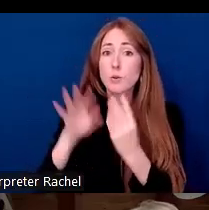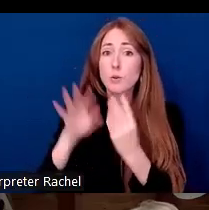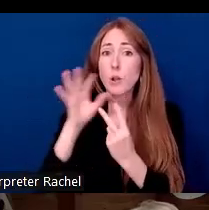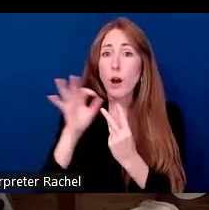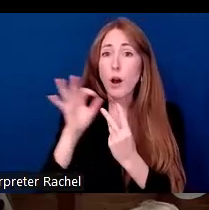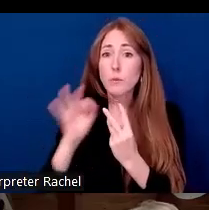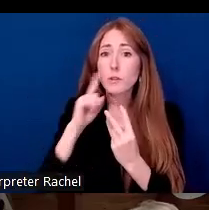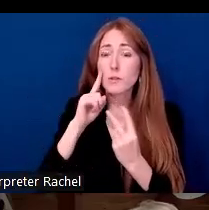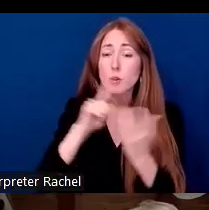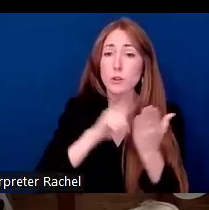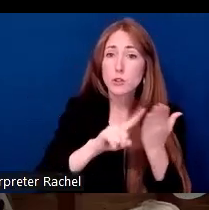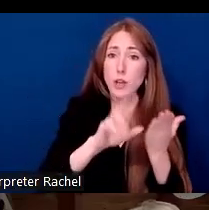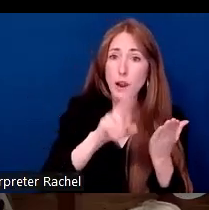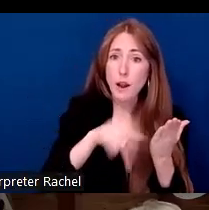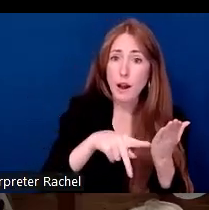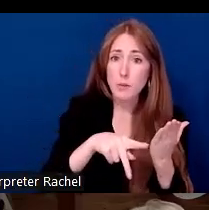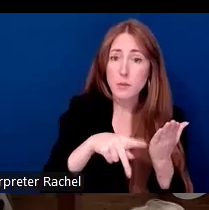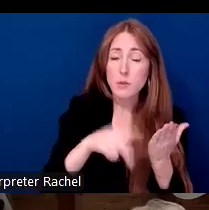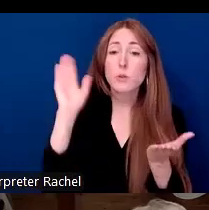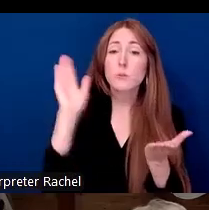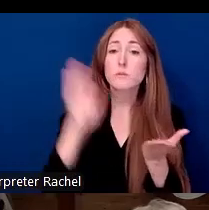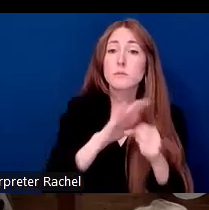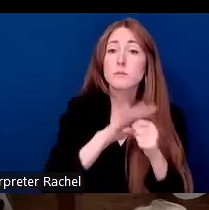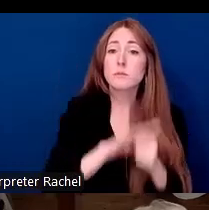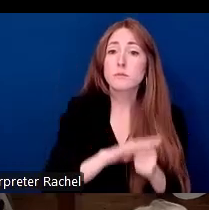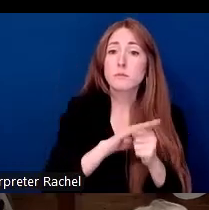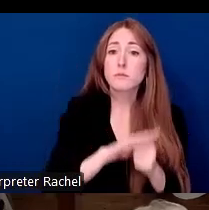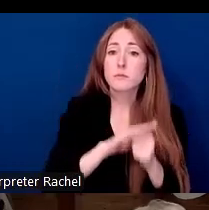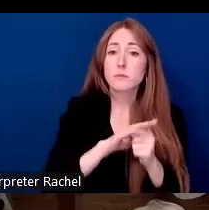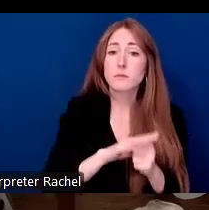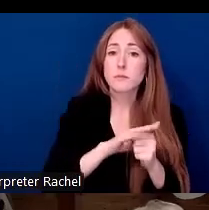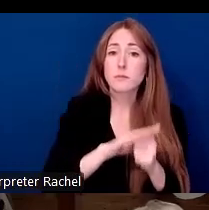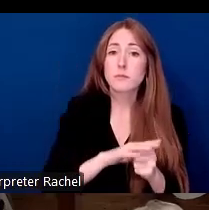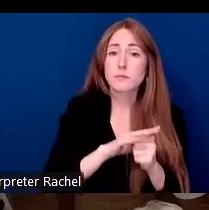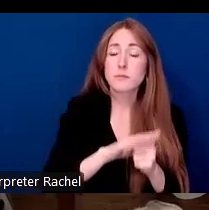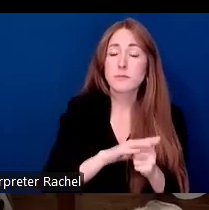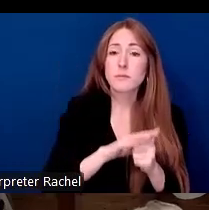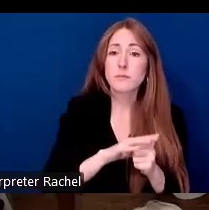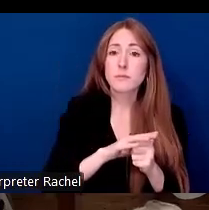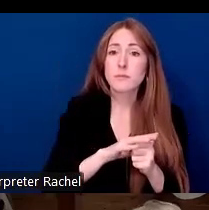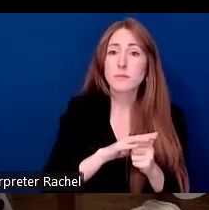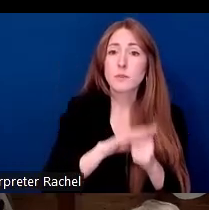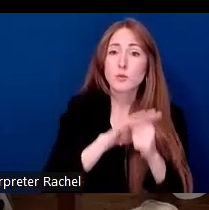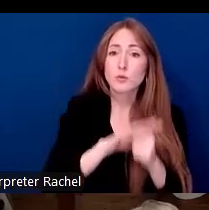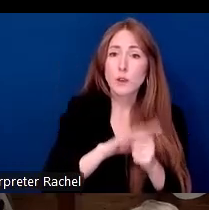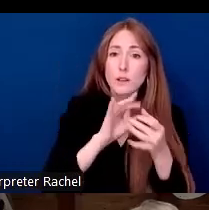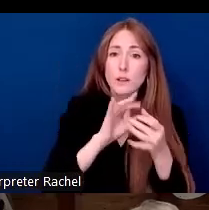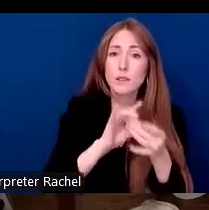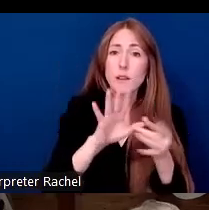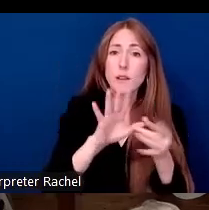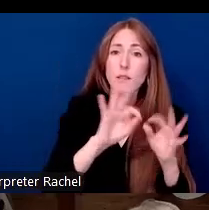and their families, but also on the demands on their time as parents and caregivers. However,